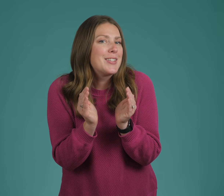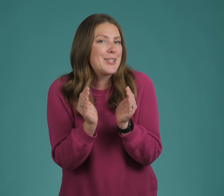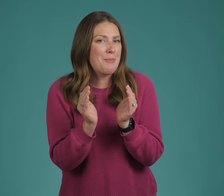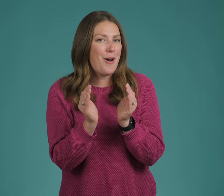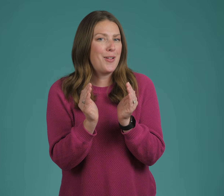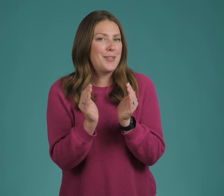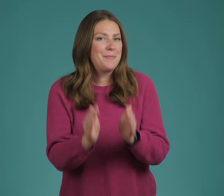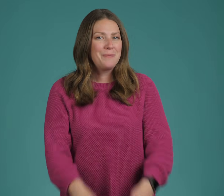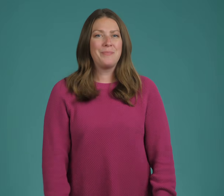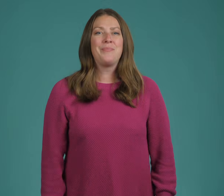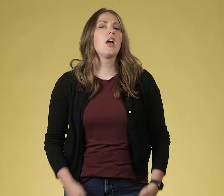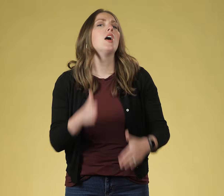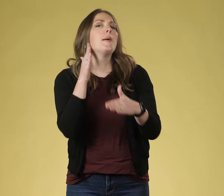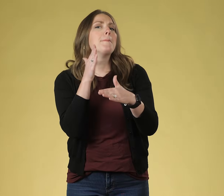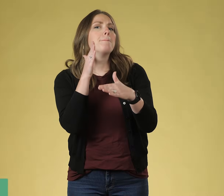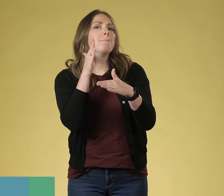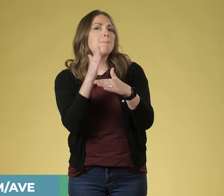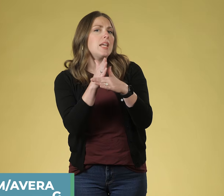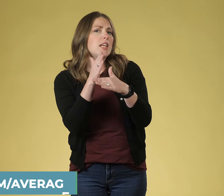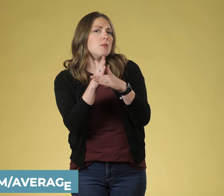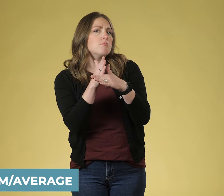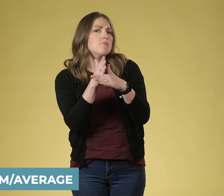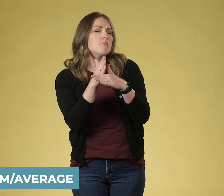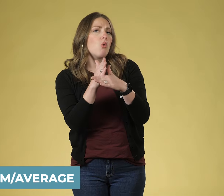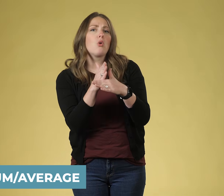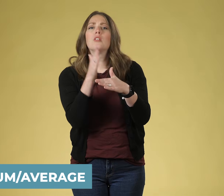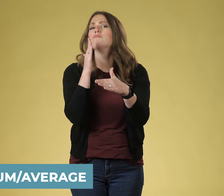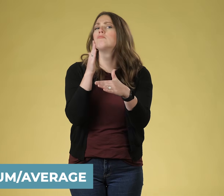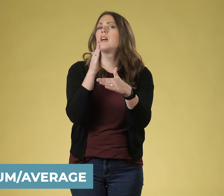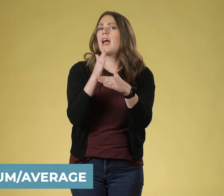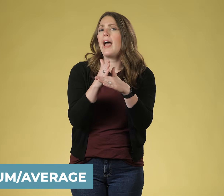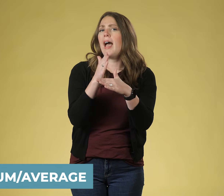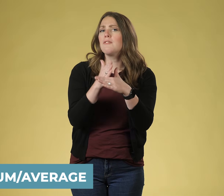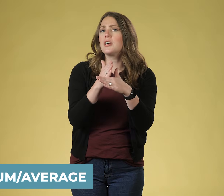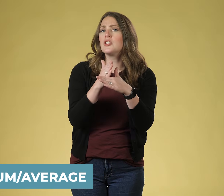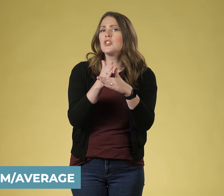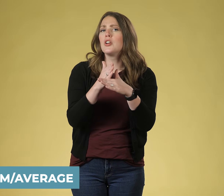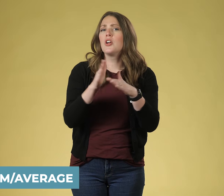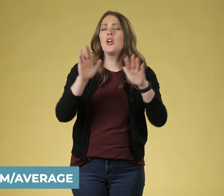Small. Medium or average.